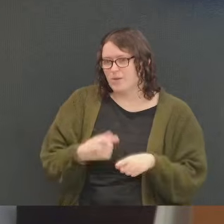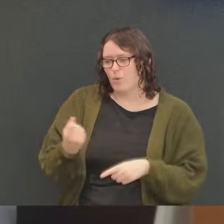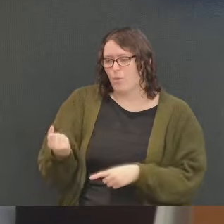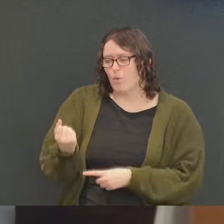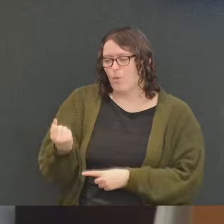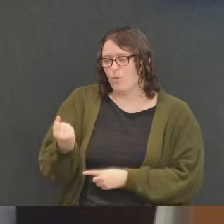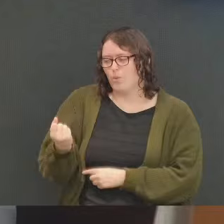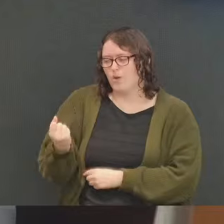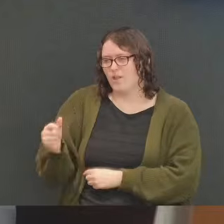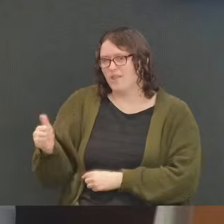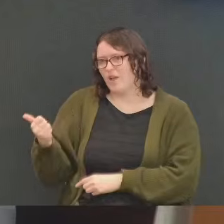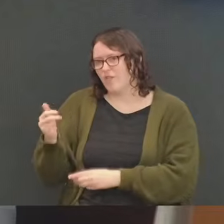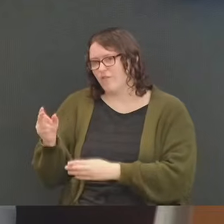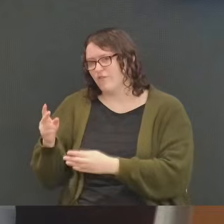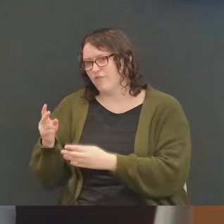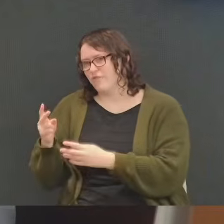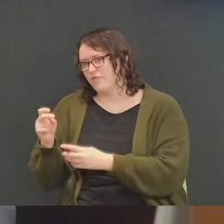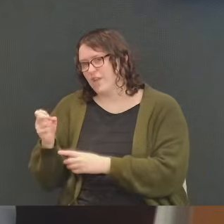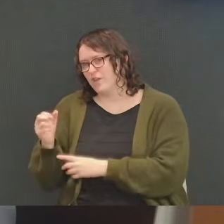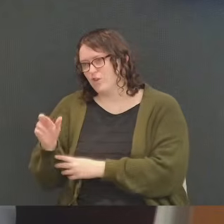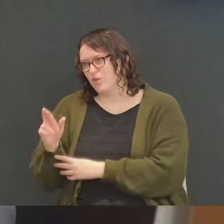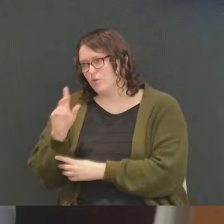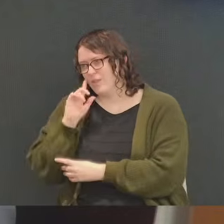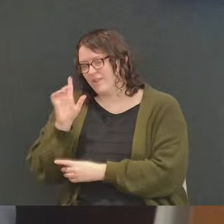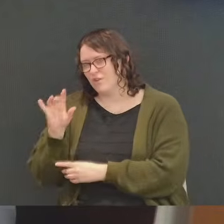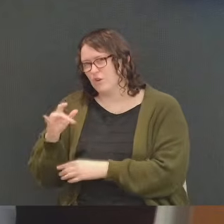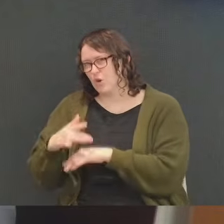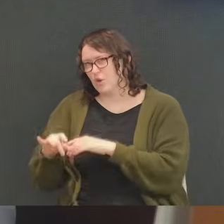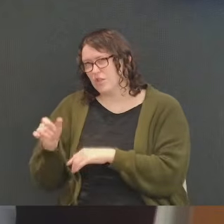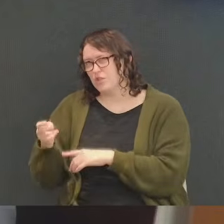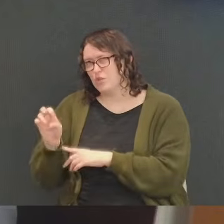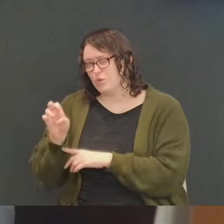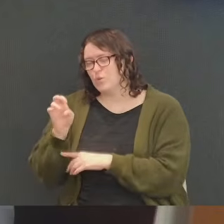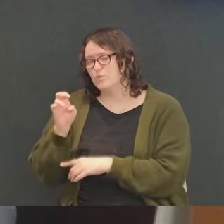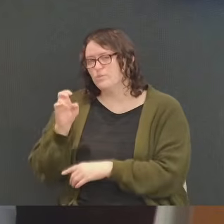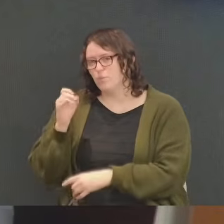So, I think that's still coming probably in early June. I think that should wrap up. That's